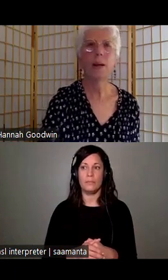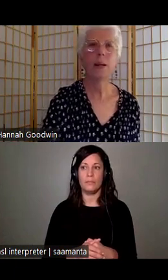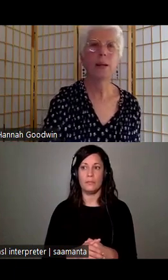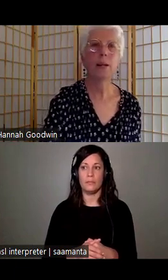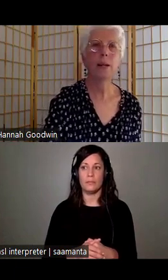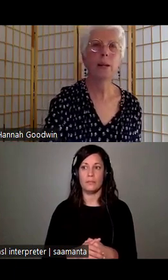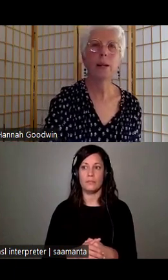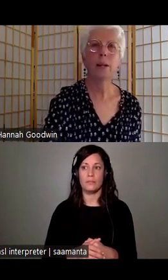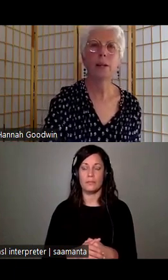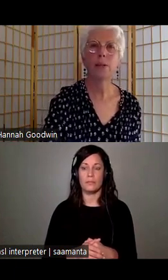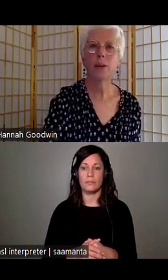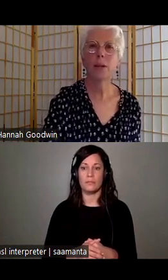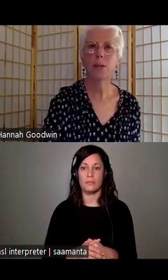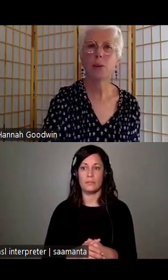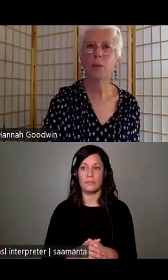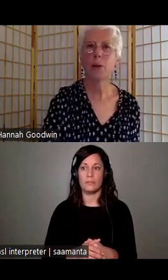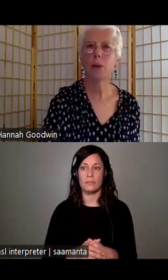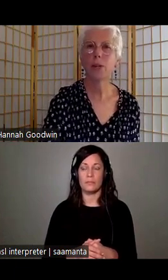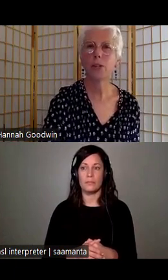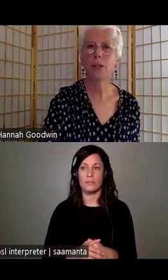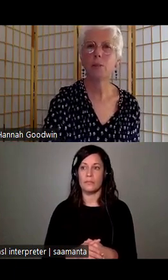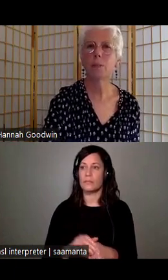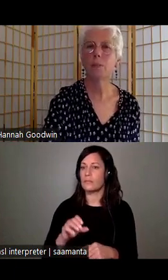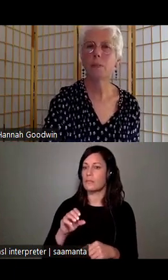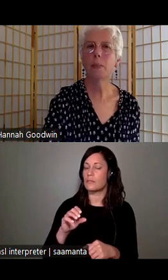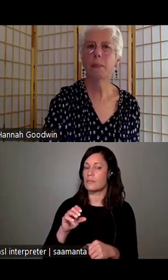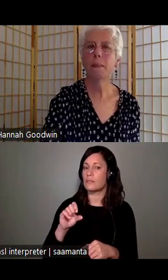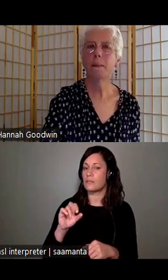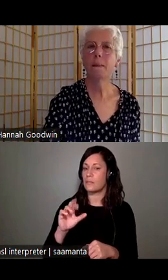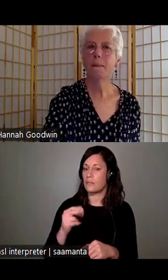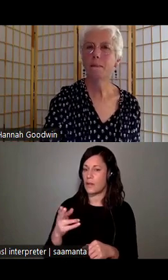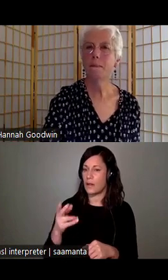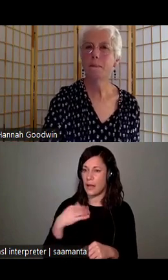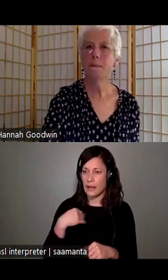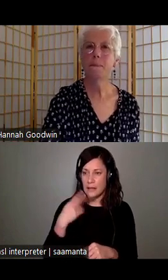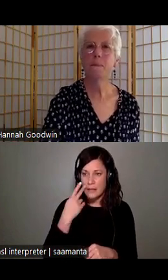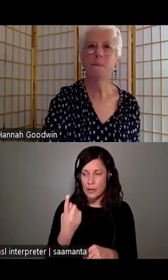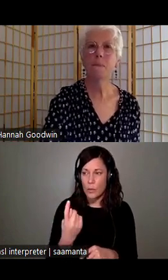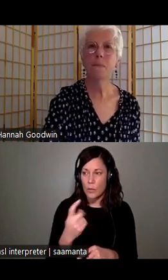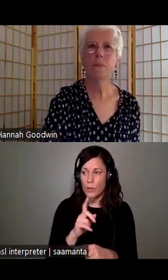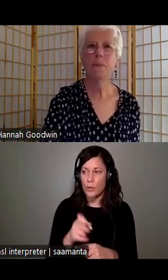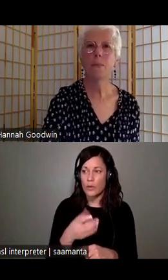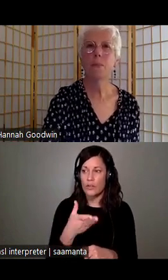And Sarah, I see one more question. Let's stick in here.